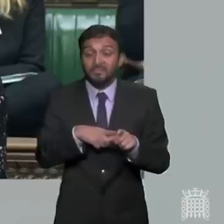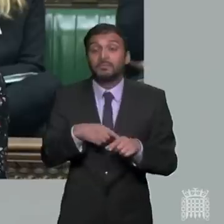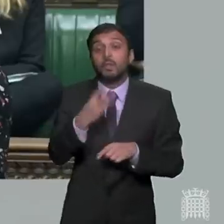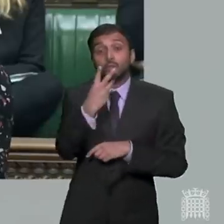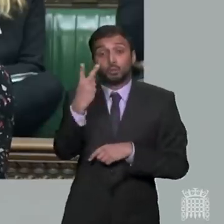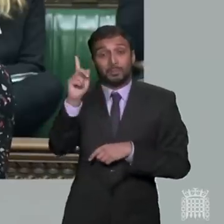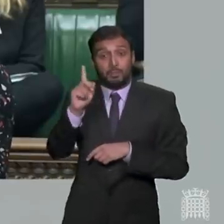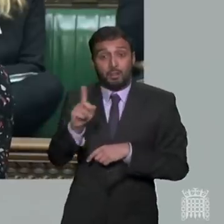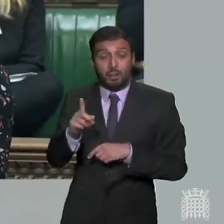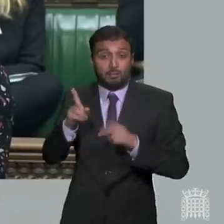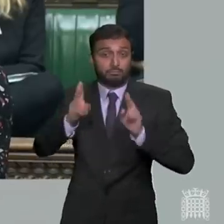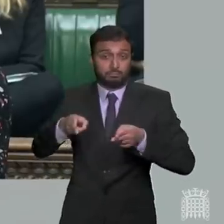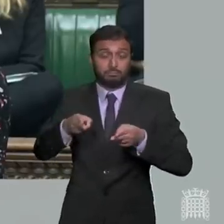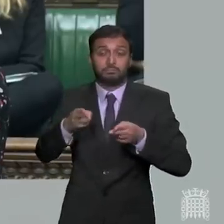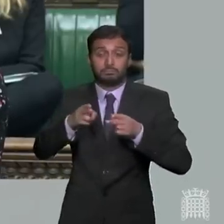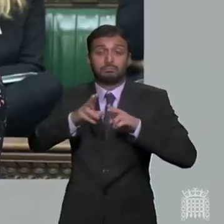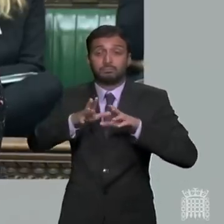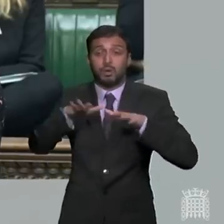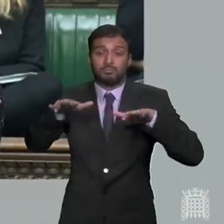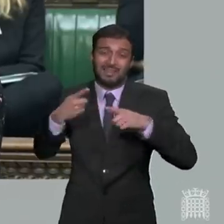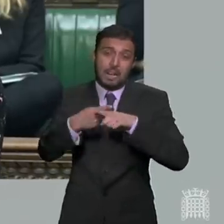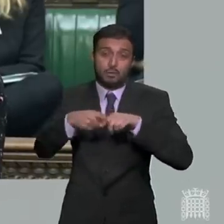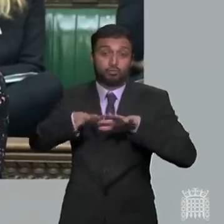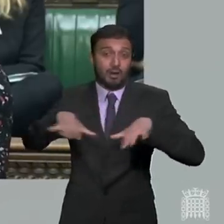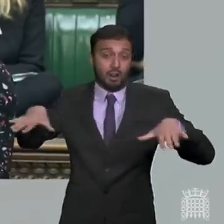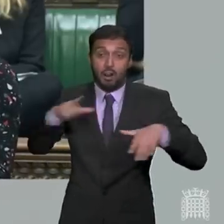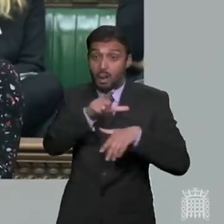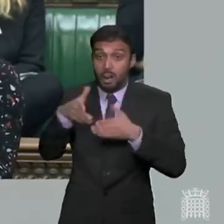New evidence suggests that the boat reached British waters and that the French and British